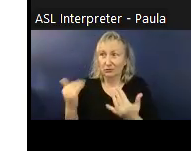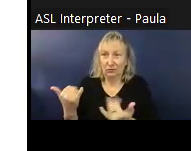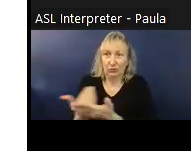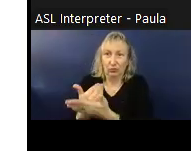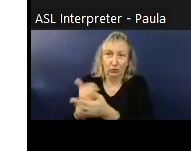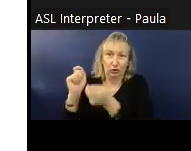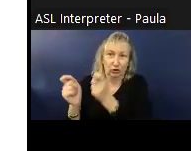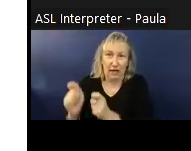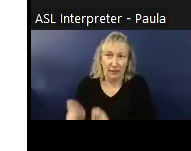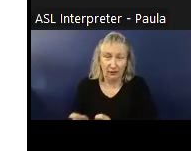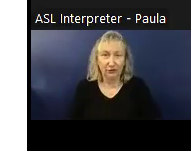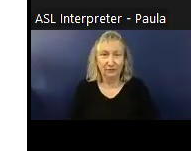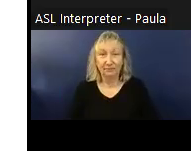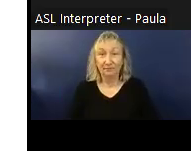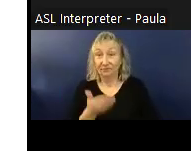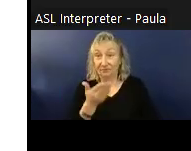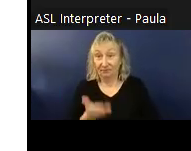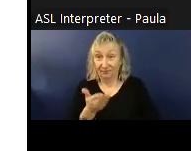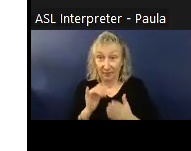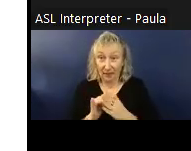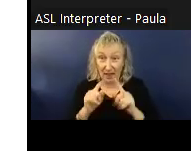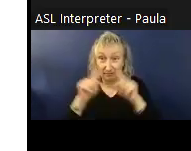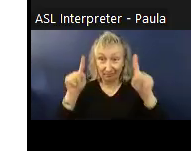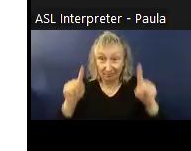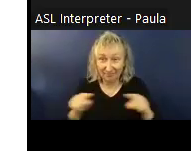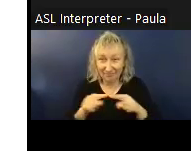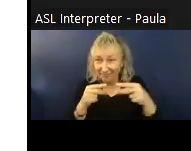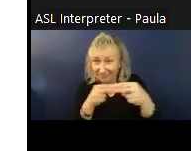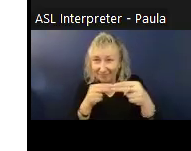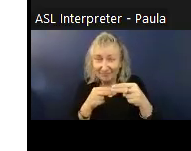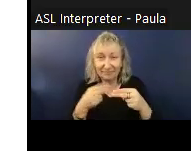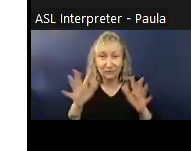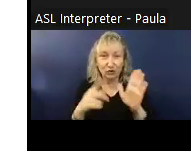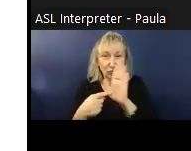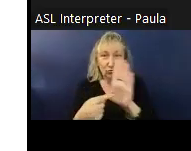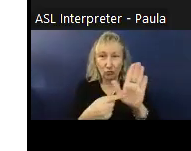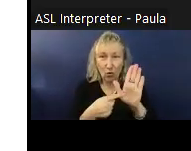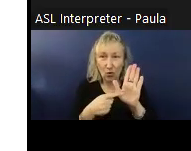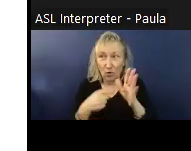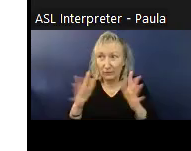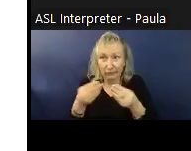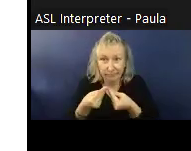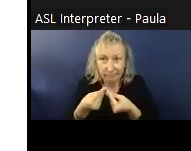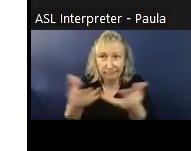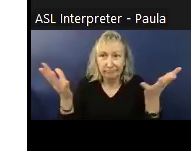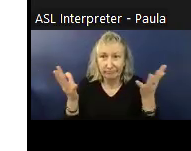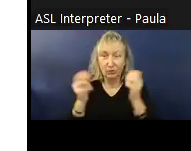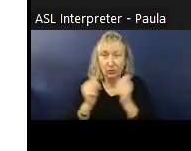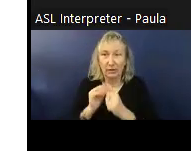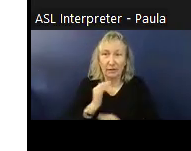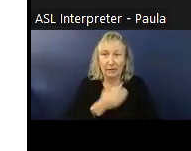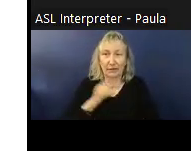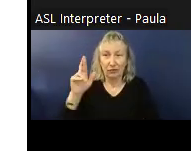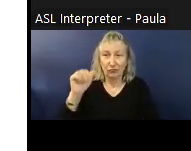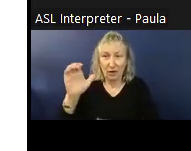So this document was provided with the RAC materials and those are on the RAC